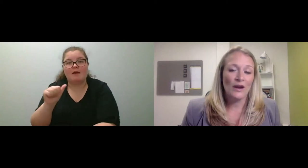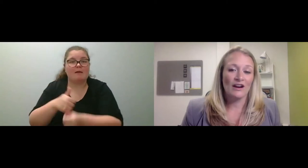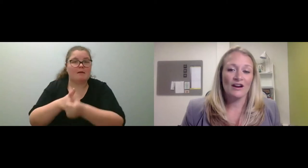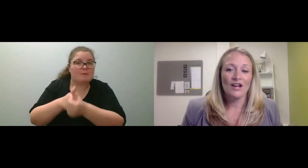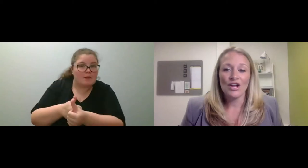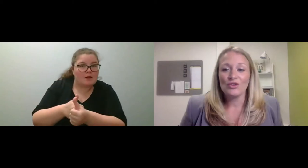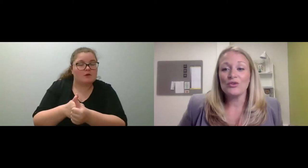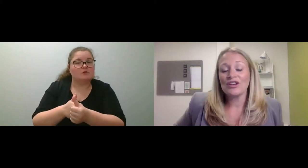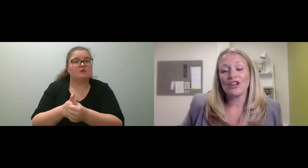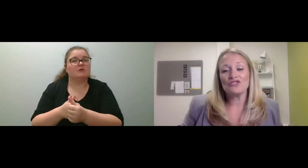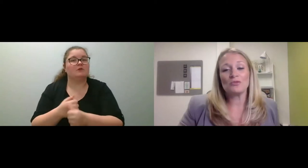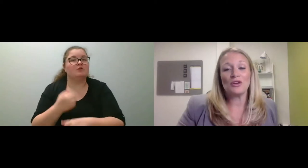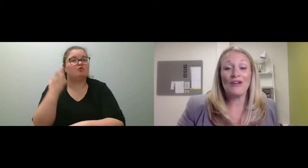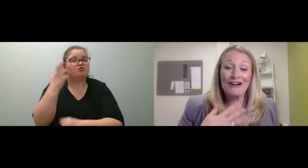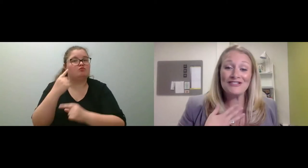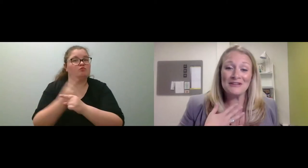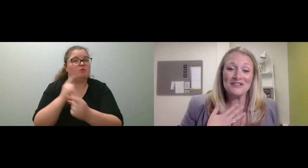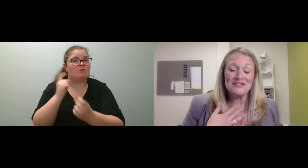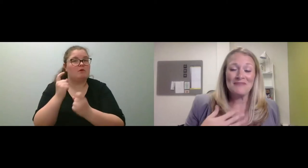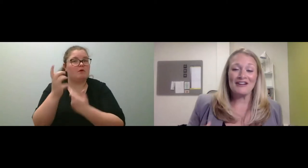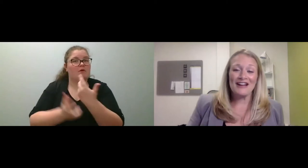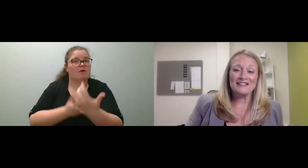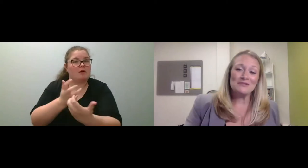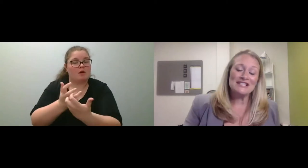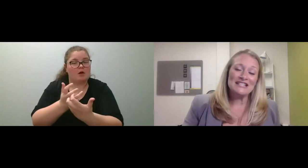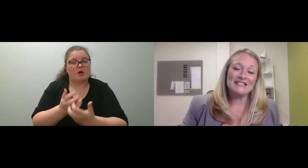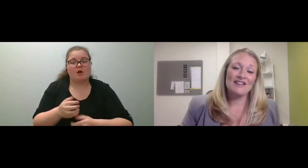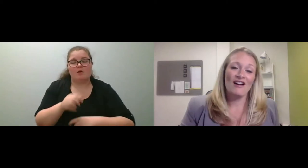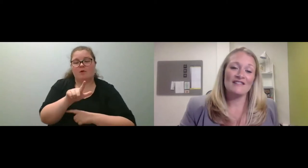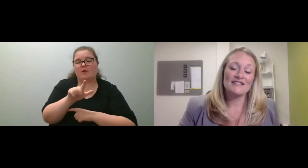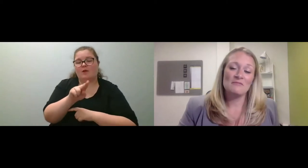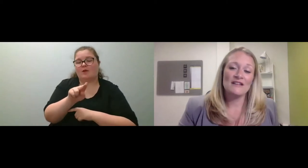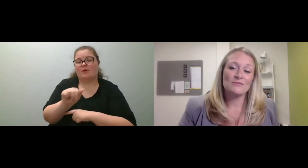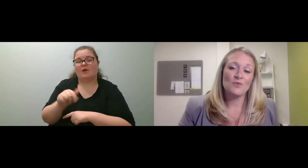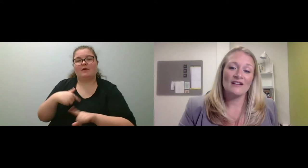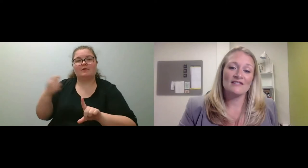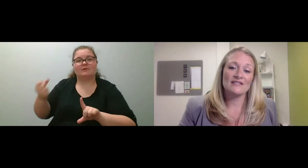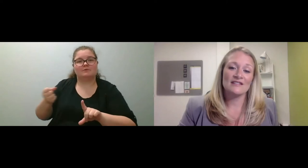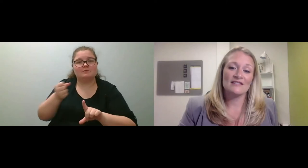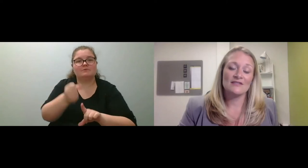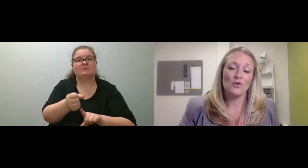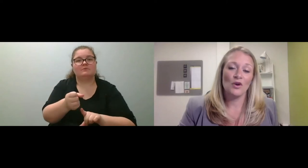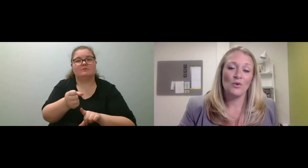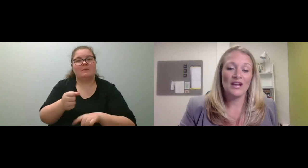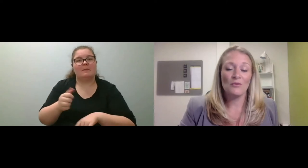where LUNA could contribute our subject matter expertise on some best practices for working